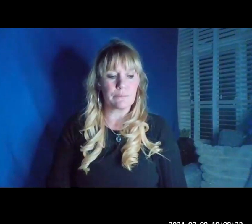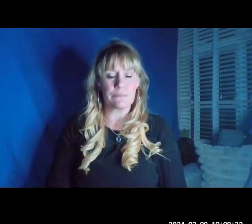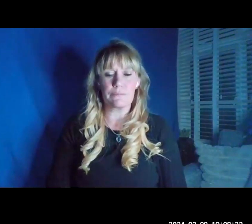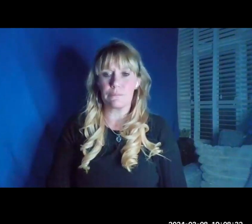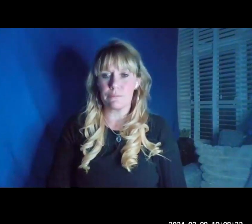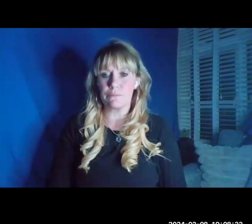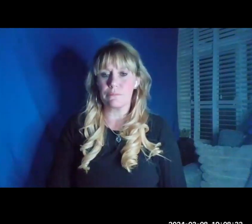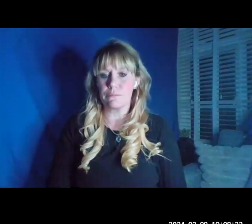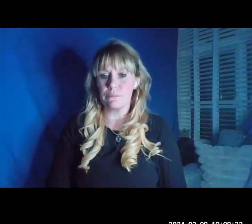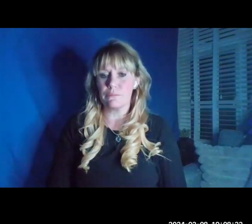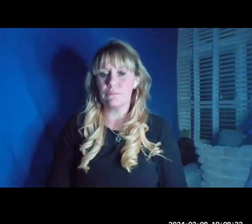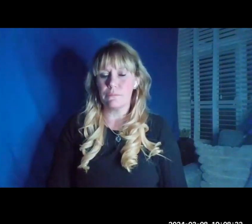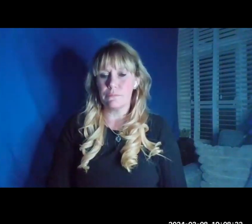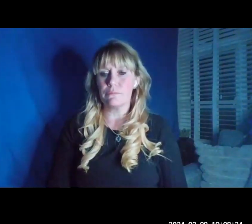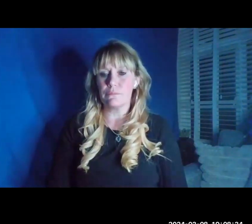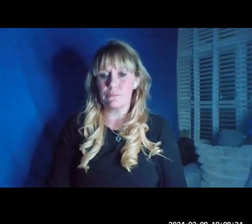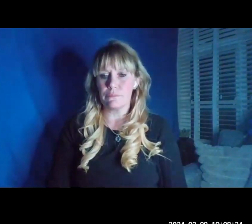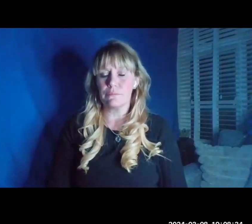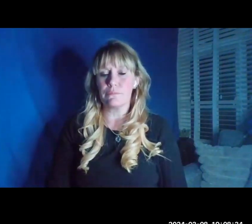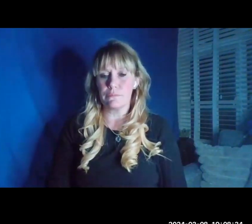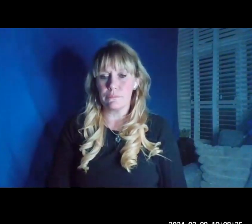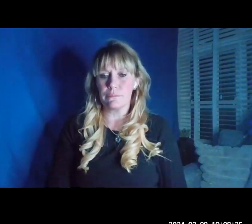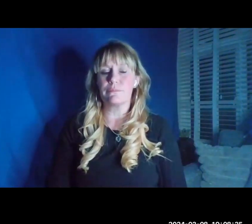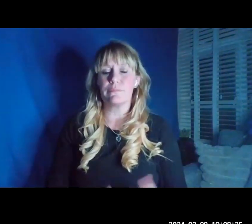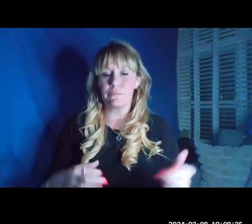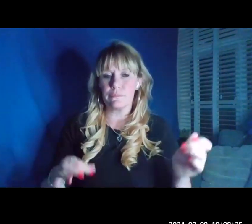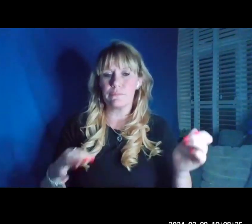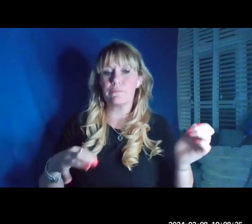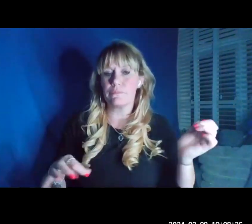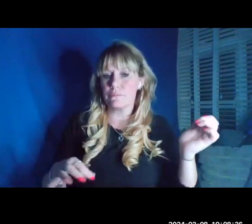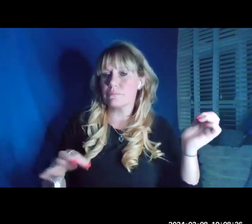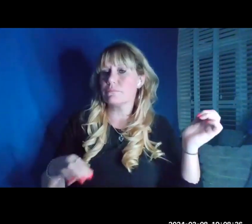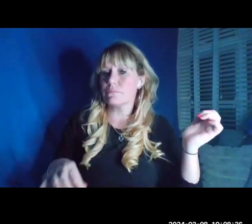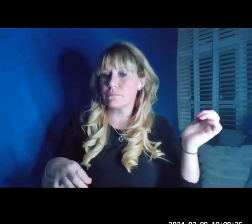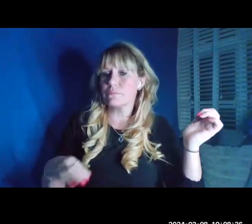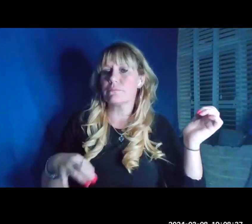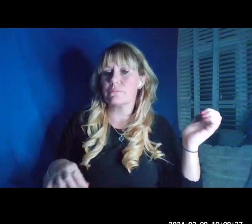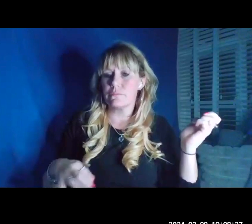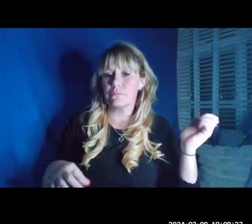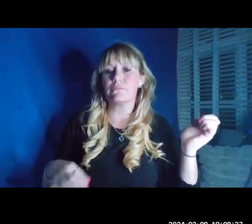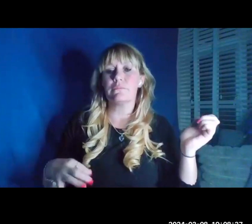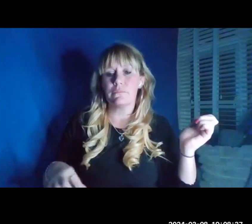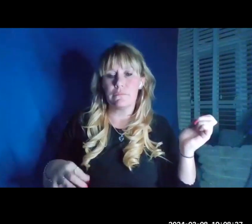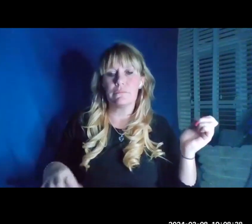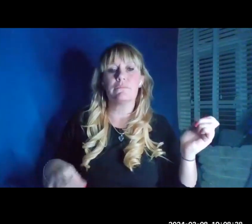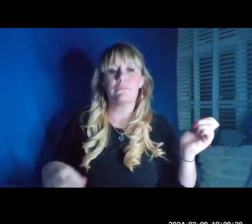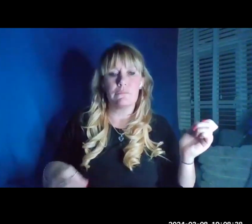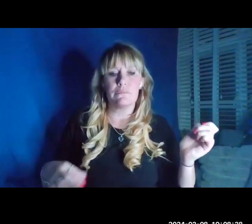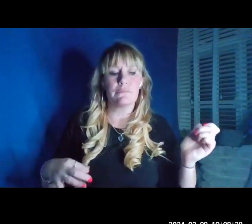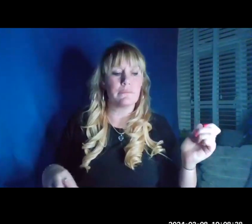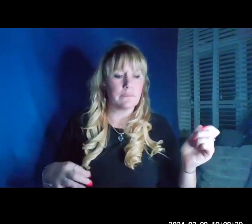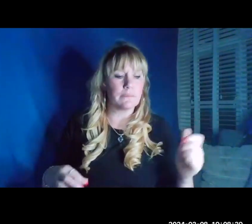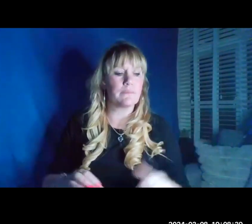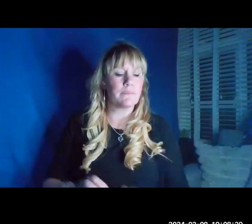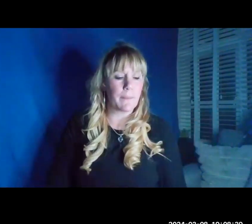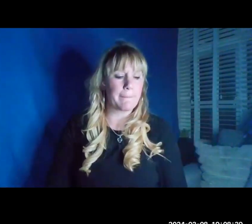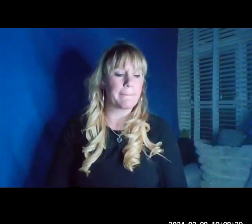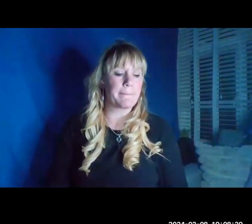there's no good reason we're here.